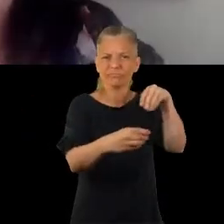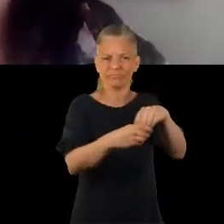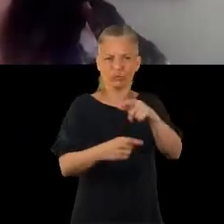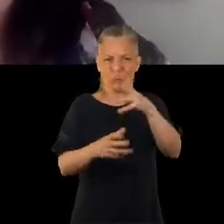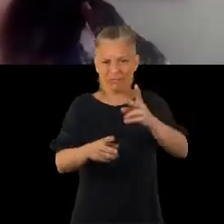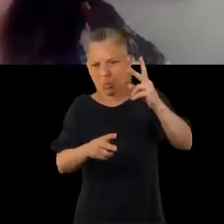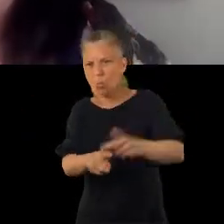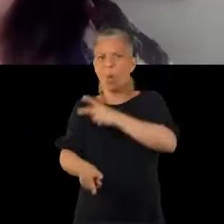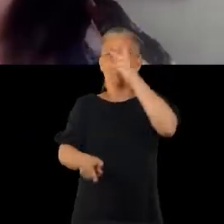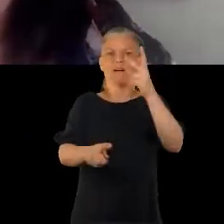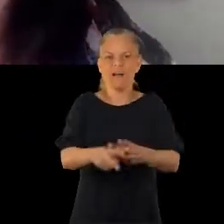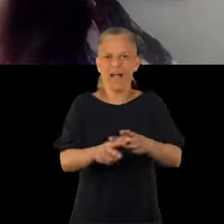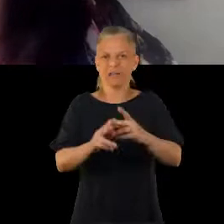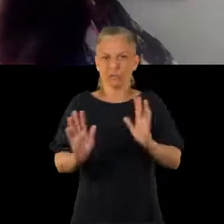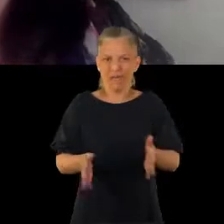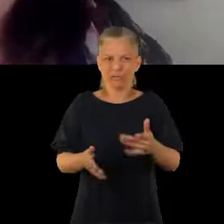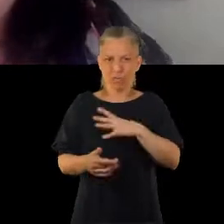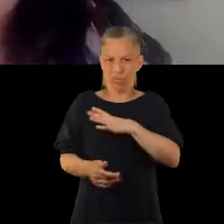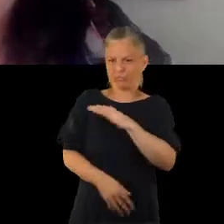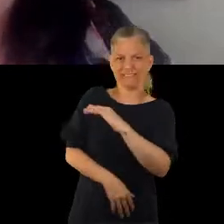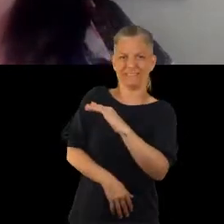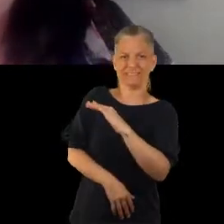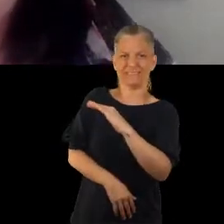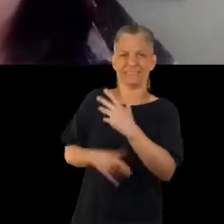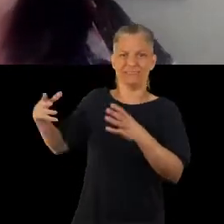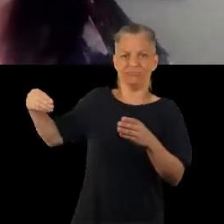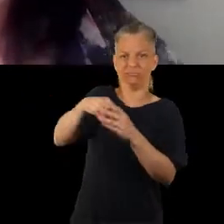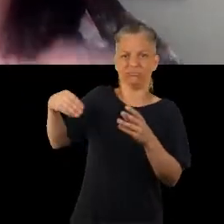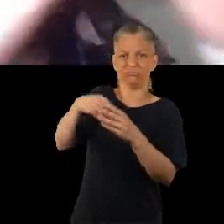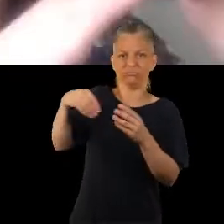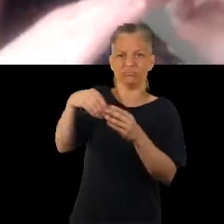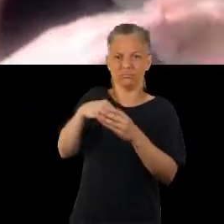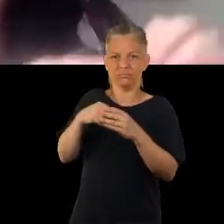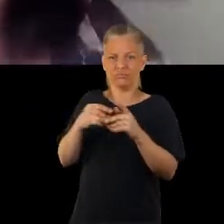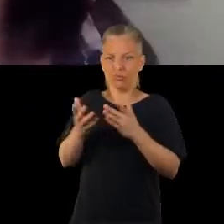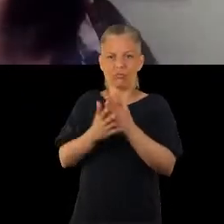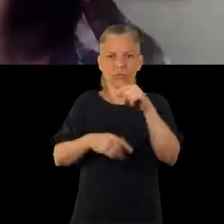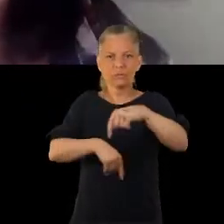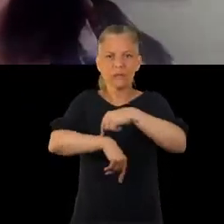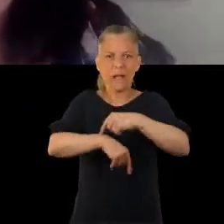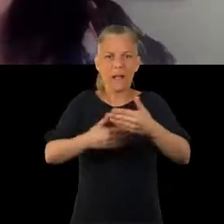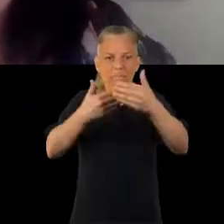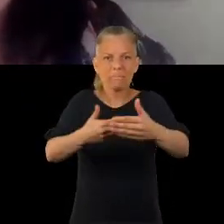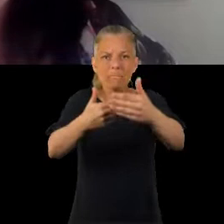this is what a social worker does, this is what a manager does, lean into that existing.